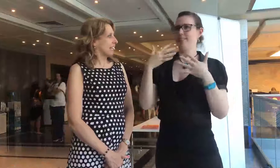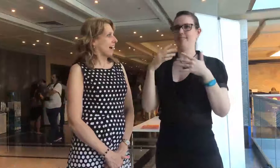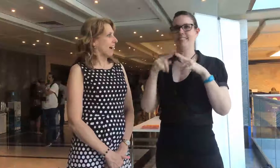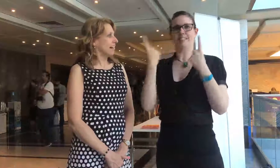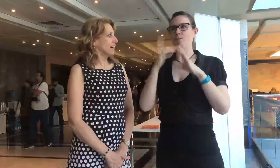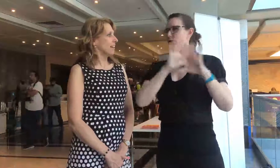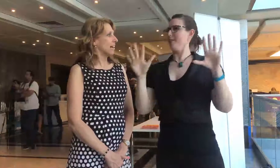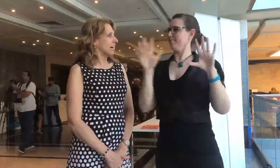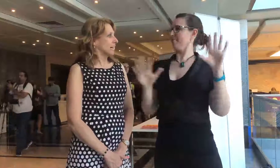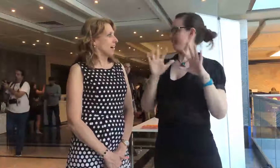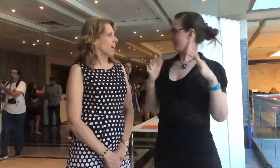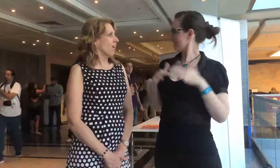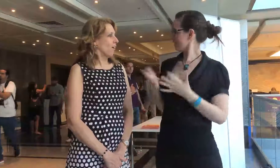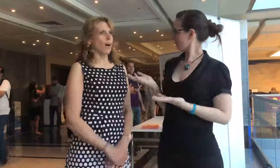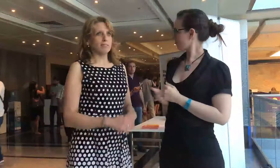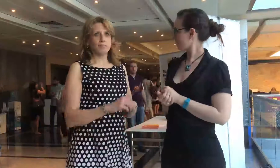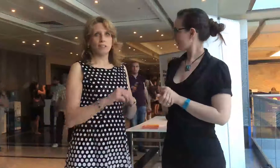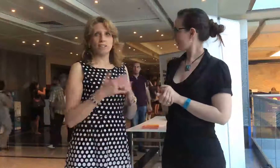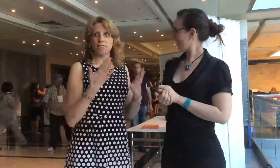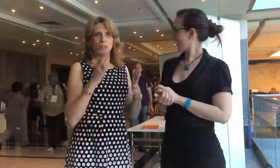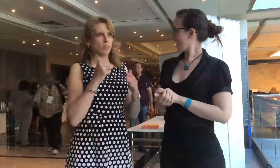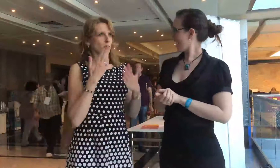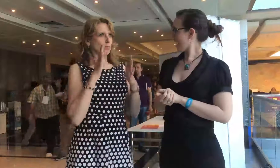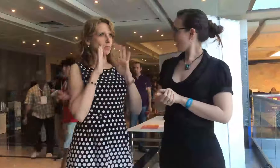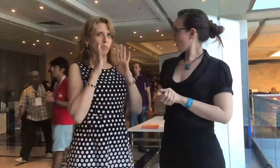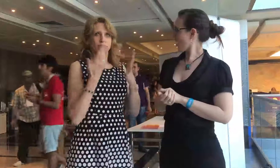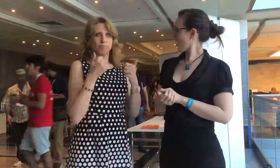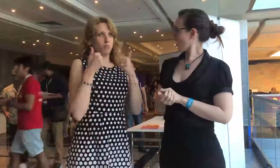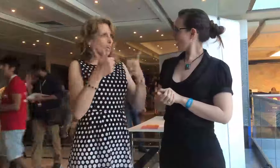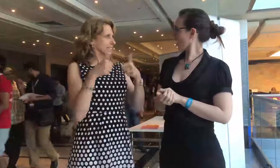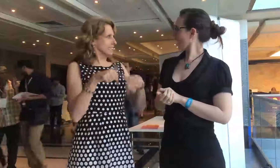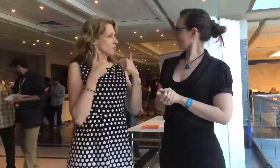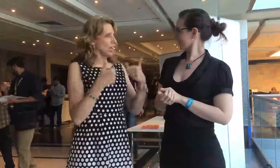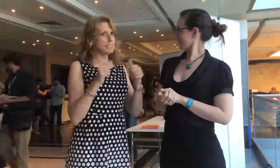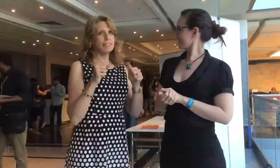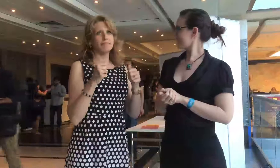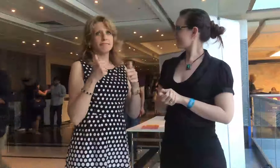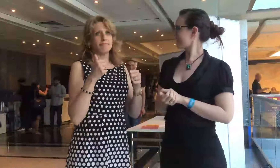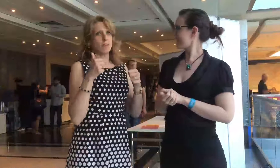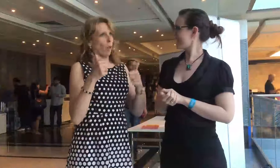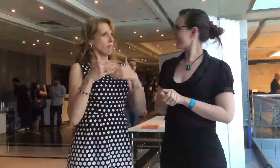Well, it is wonderful. It's been well organised, and how shall I say...